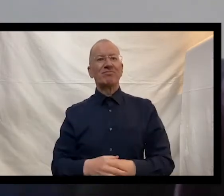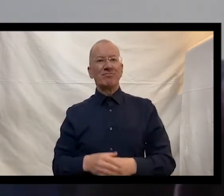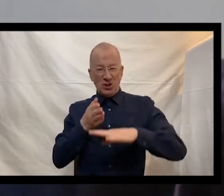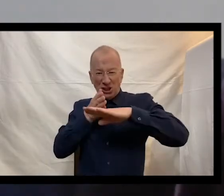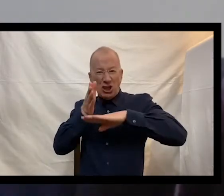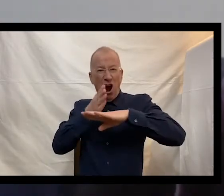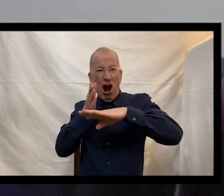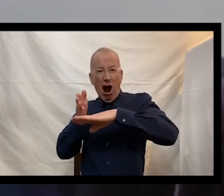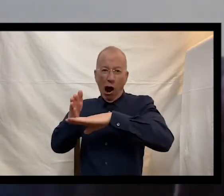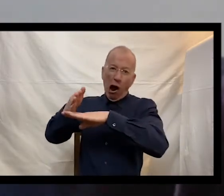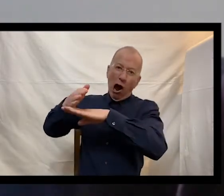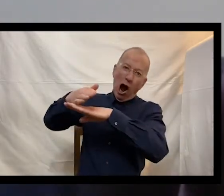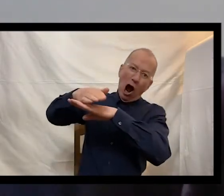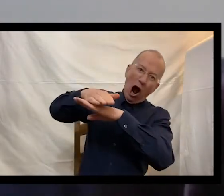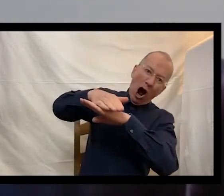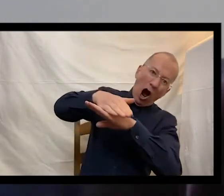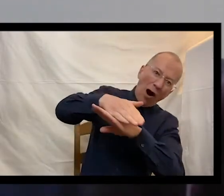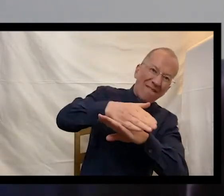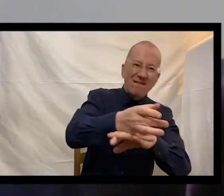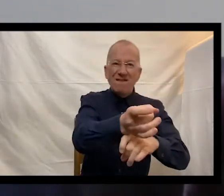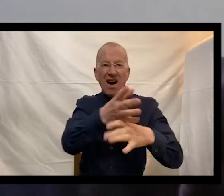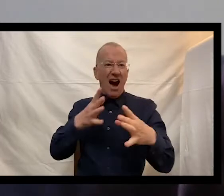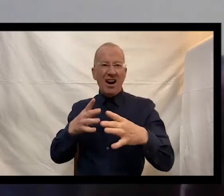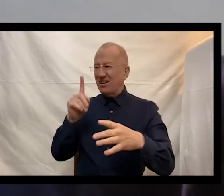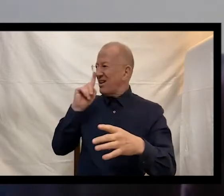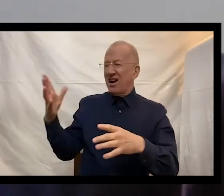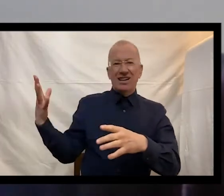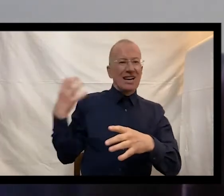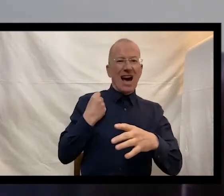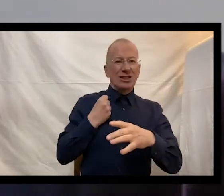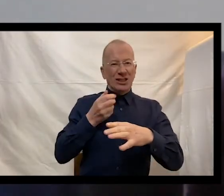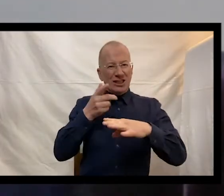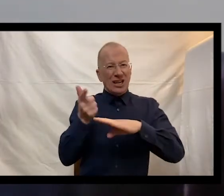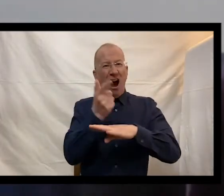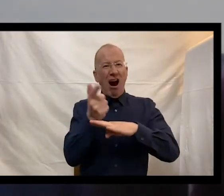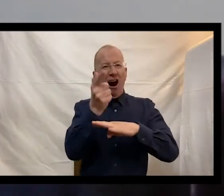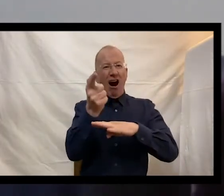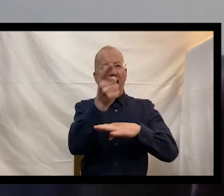Cornering as low and; fast and; swift as you can And being ahead “Can’t catch me!”